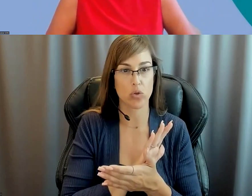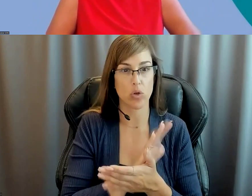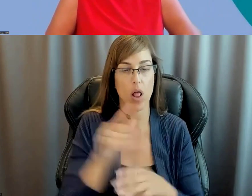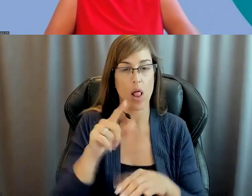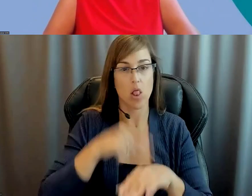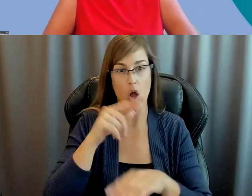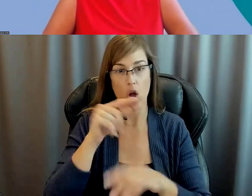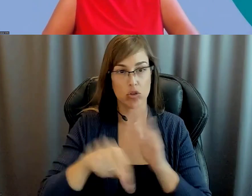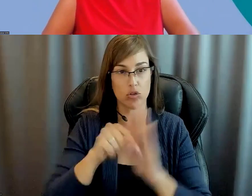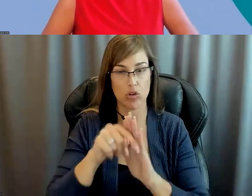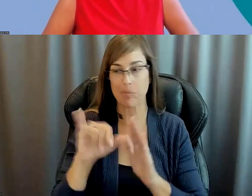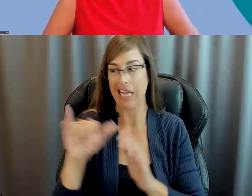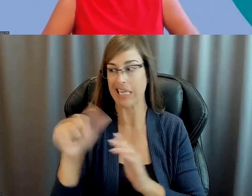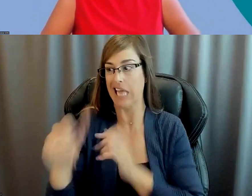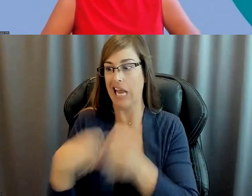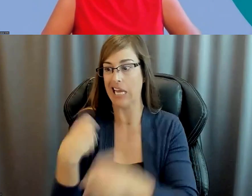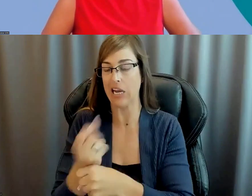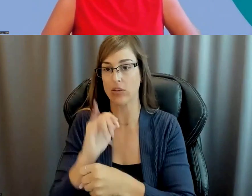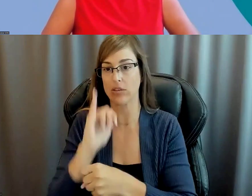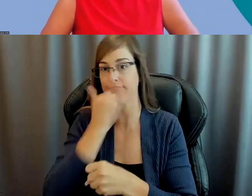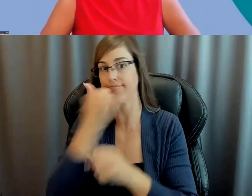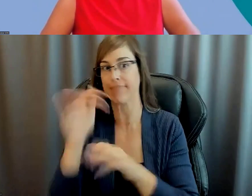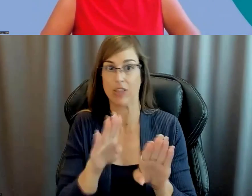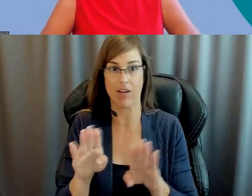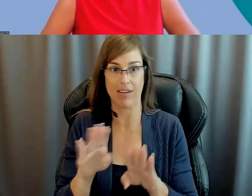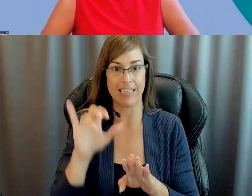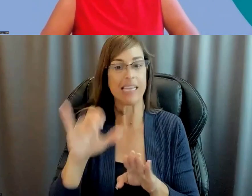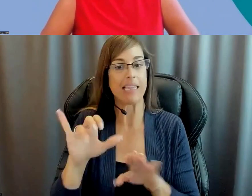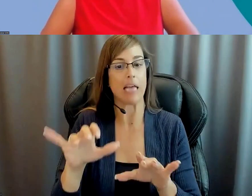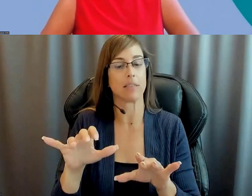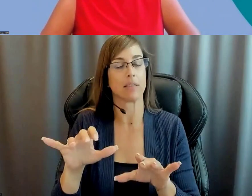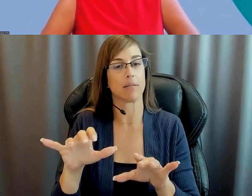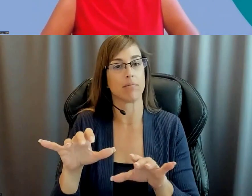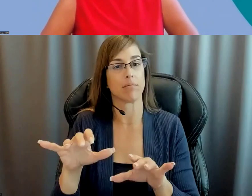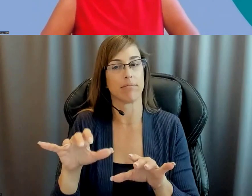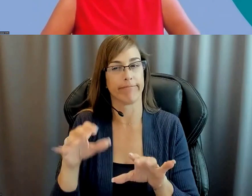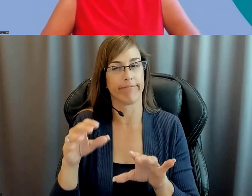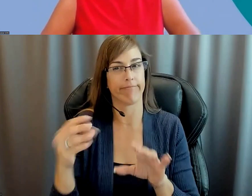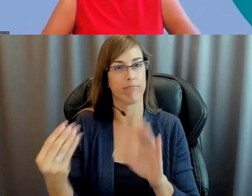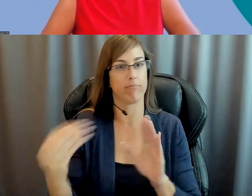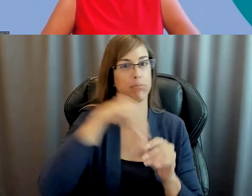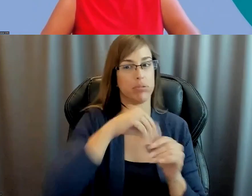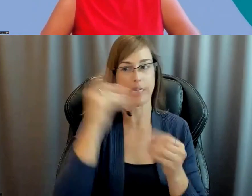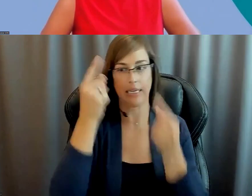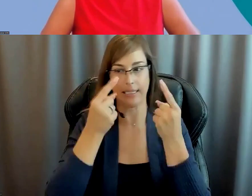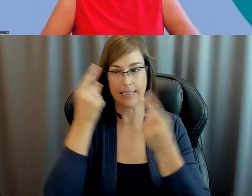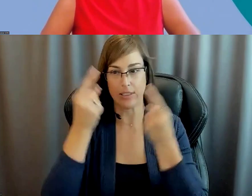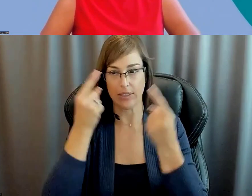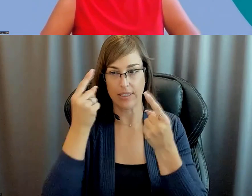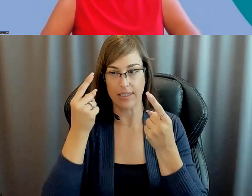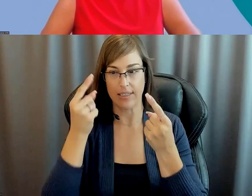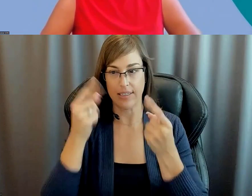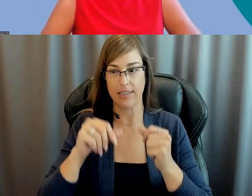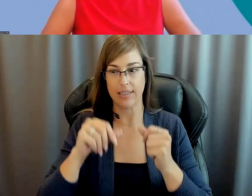of misconduct and things like that, that's taken into consideration, and the next one is aggravating factors,